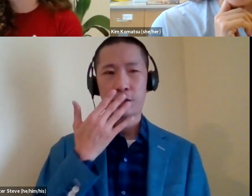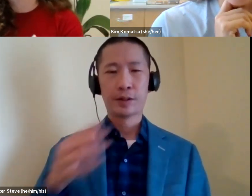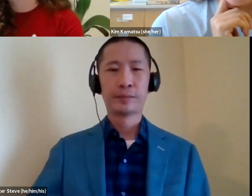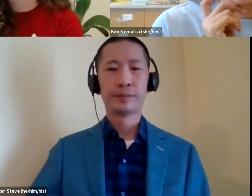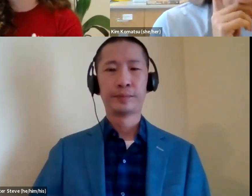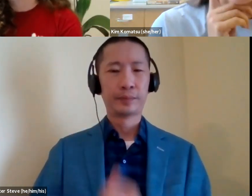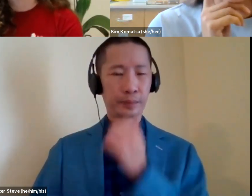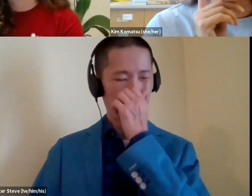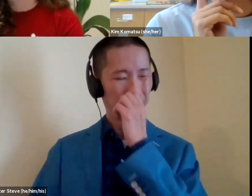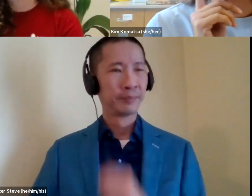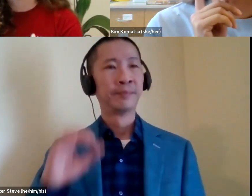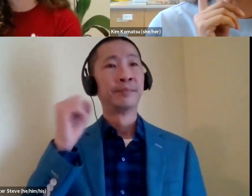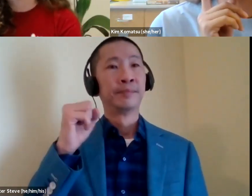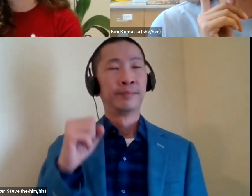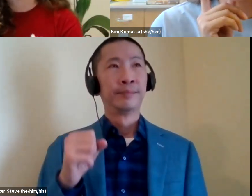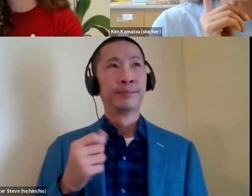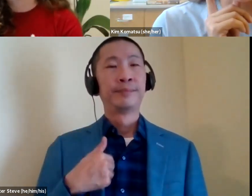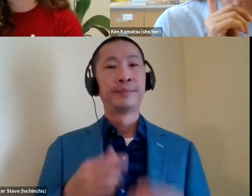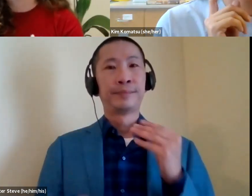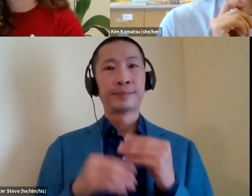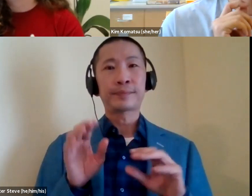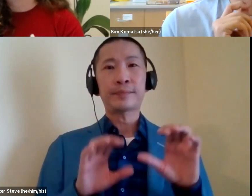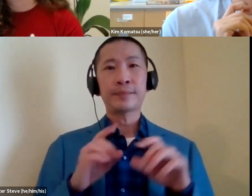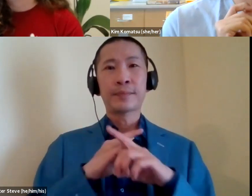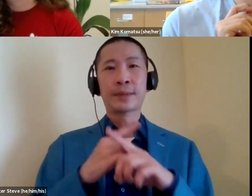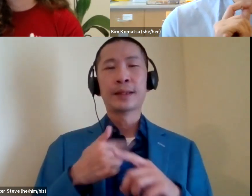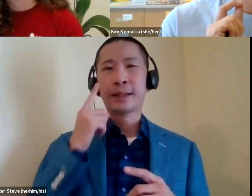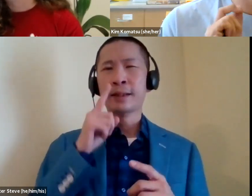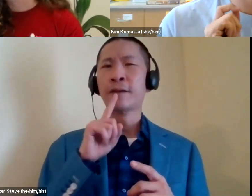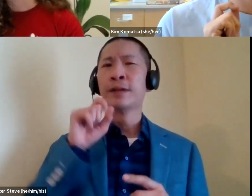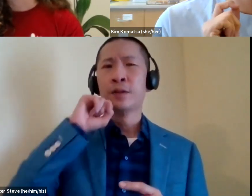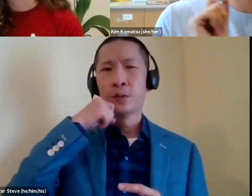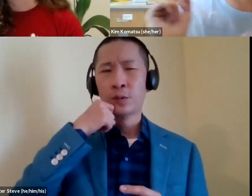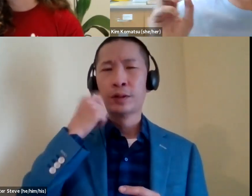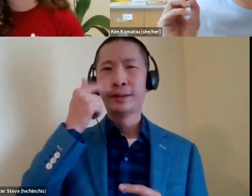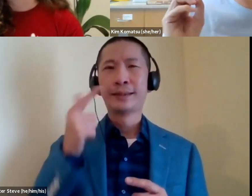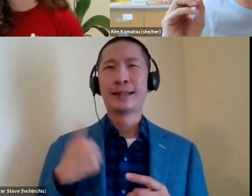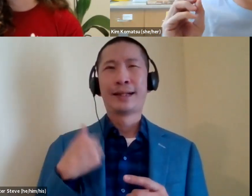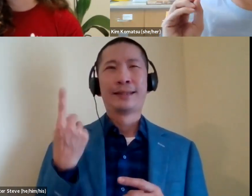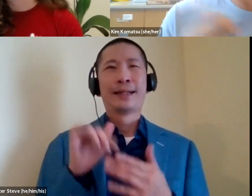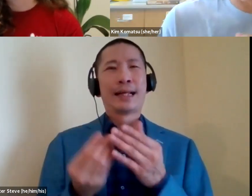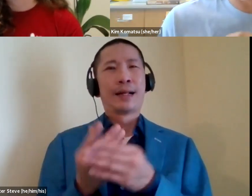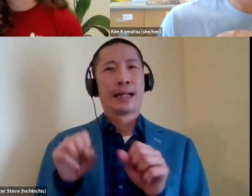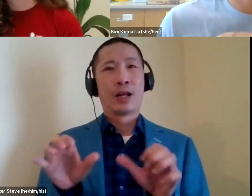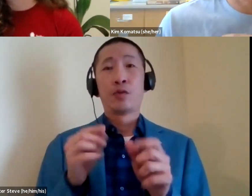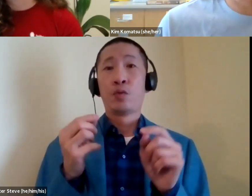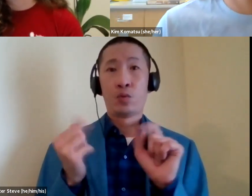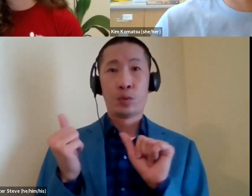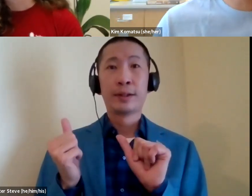Kim Komatsu (she/her): Yeah I would add, in that chemical defenses I think are really cool because there's something that a plant can do very quickly, right? So